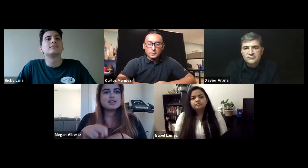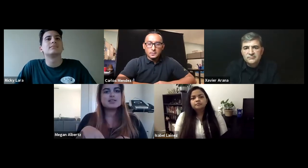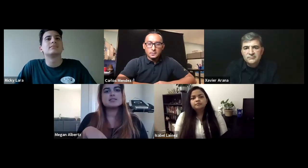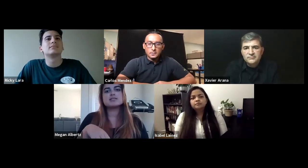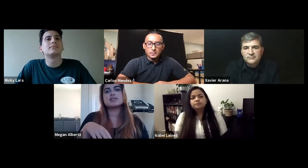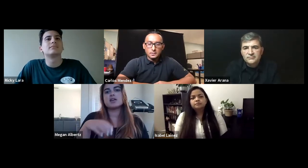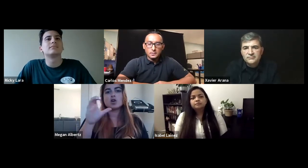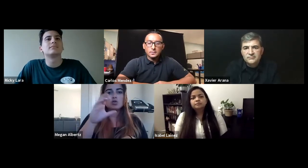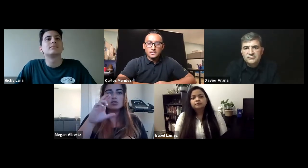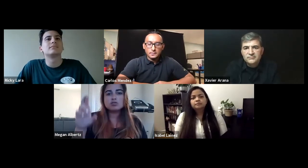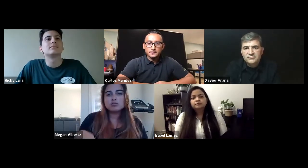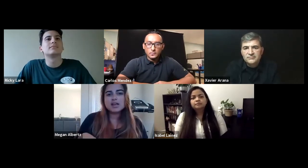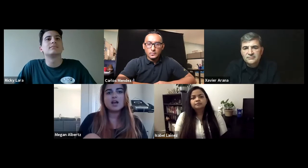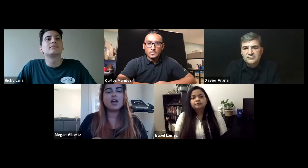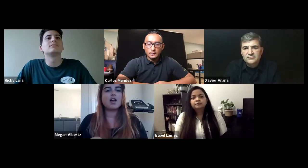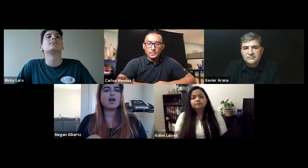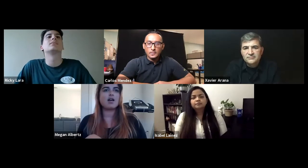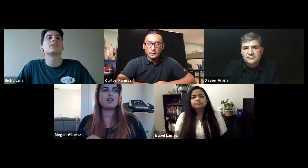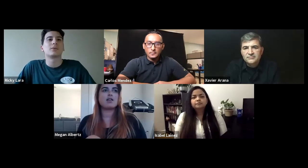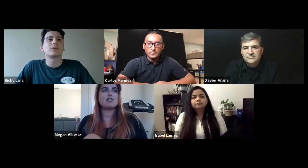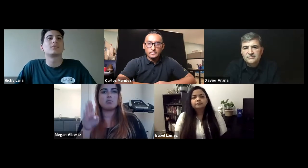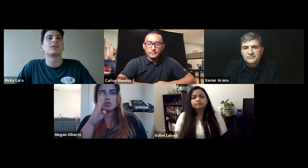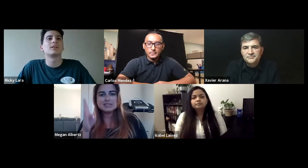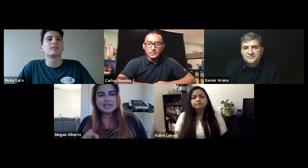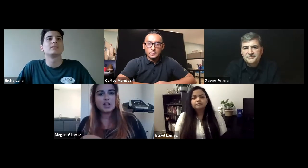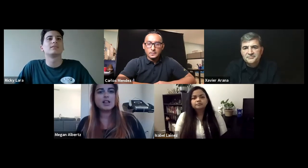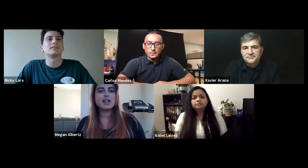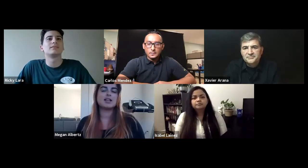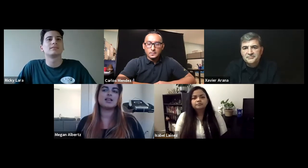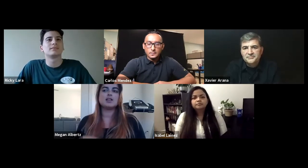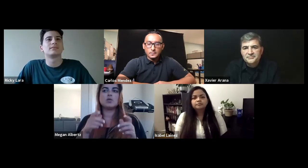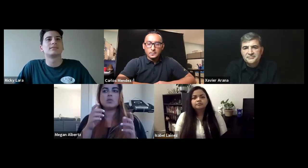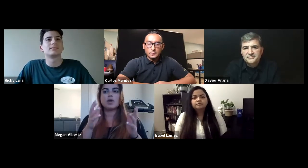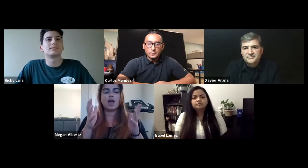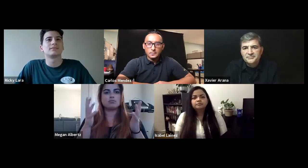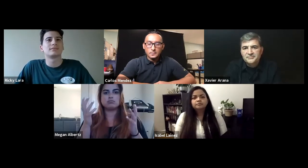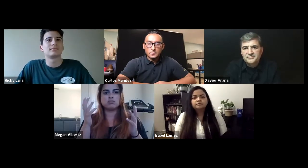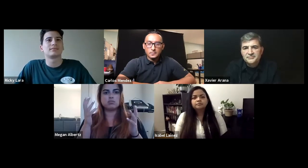from Honduras, Costa Rica, Brazil.